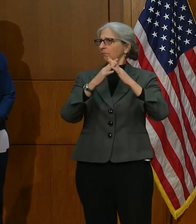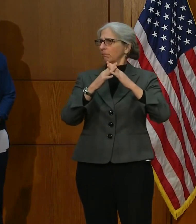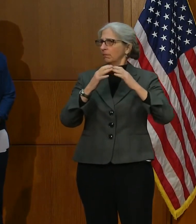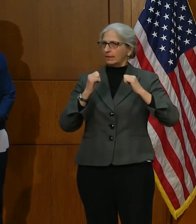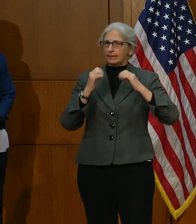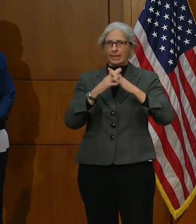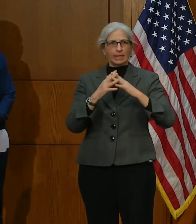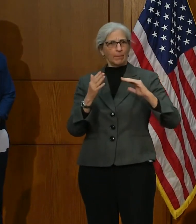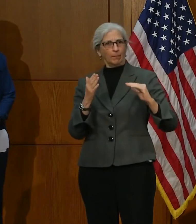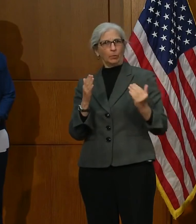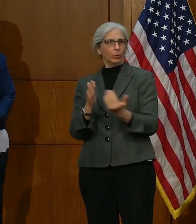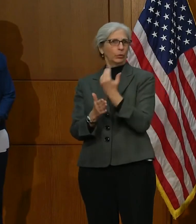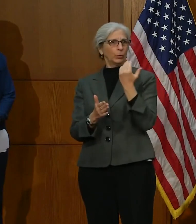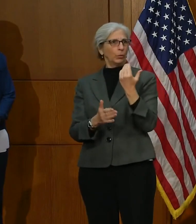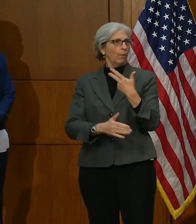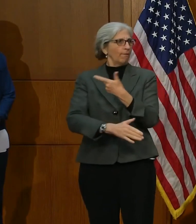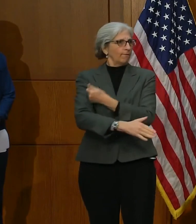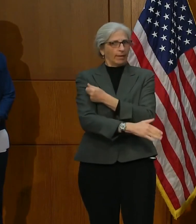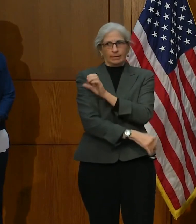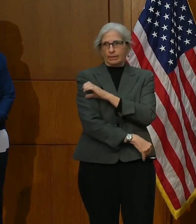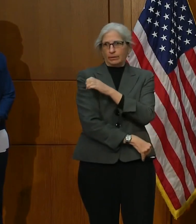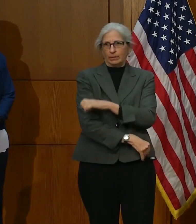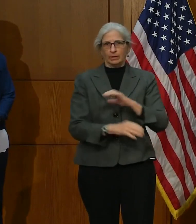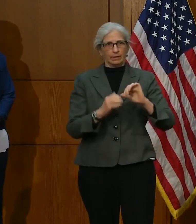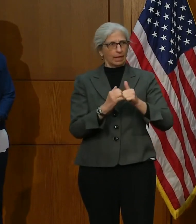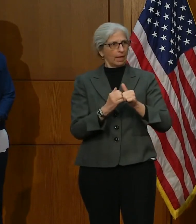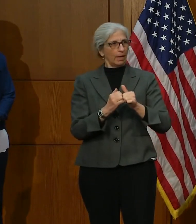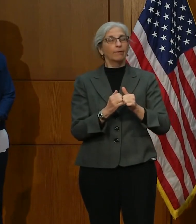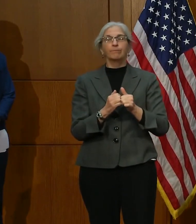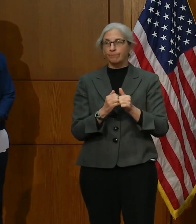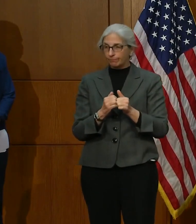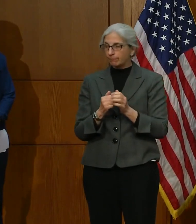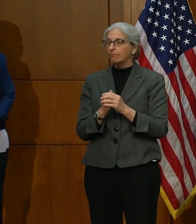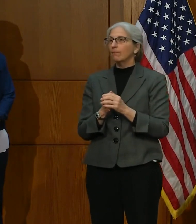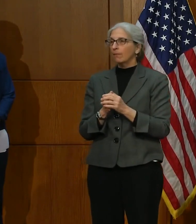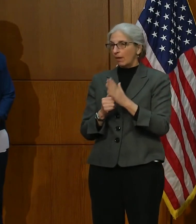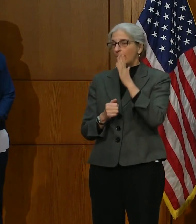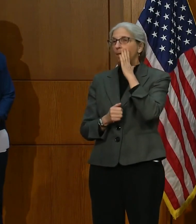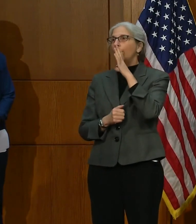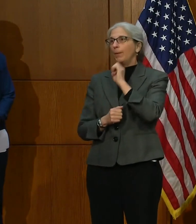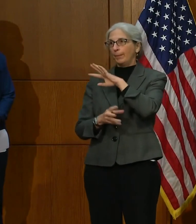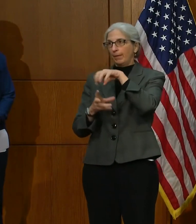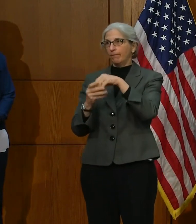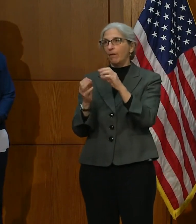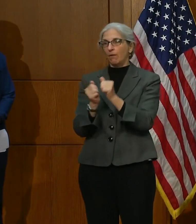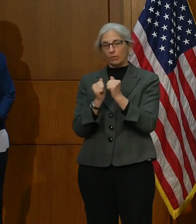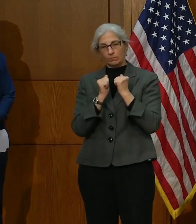INTO PLANS FOR STAND UP MASS